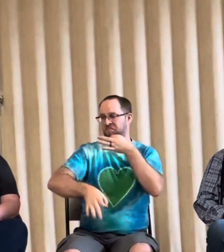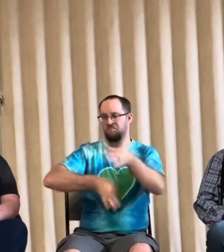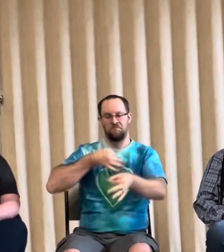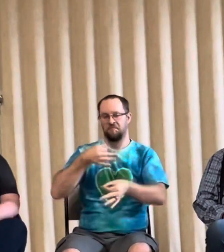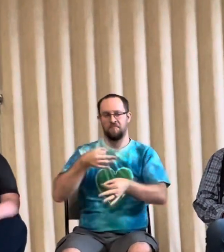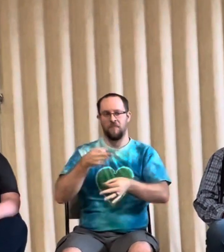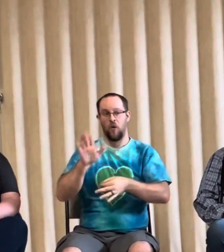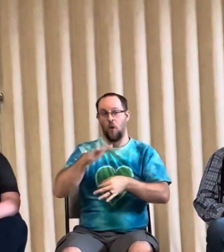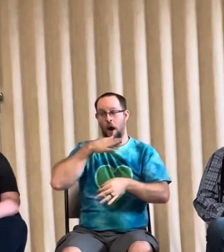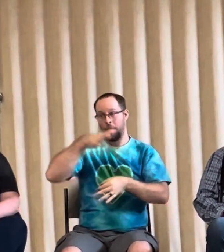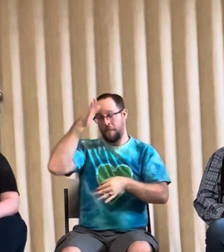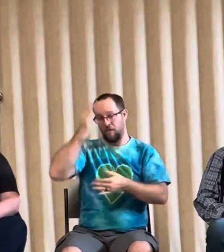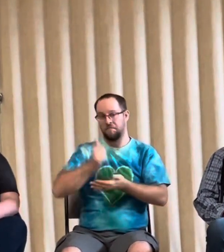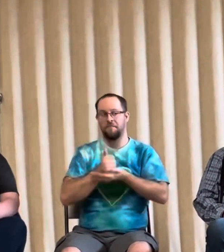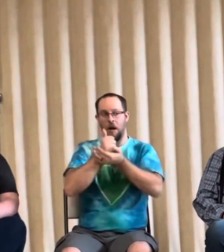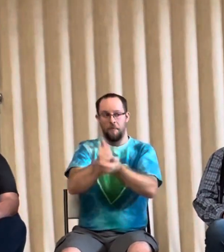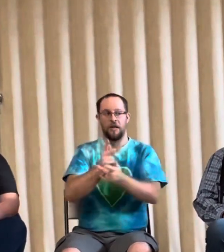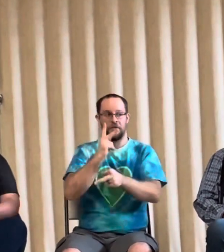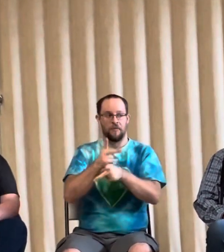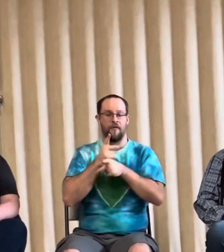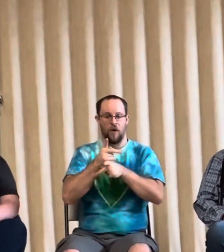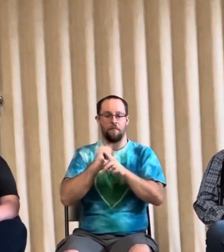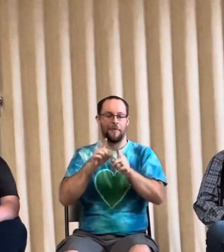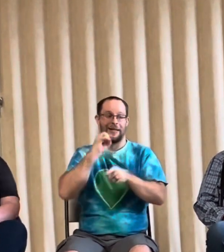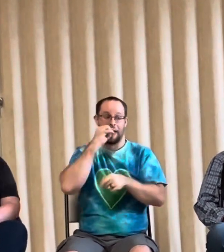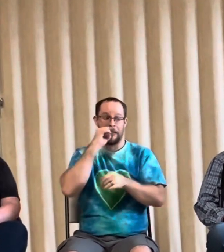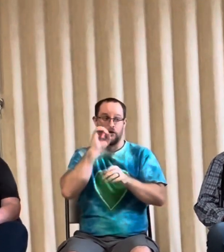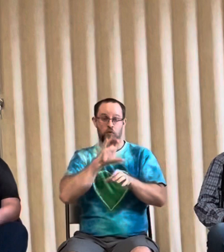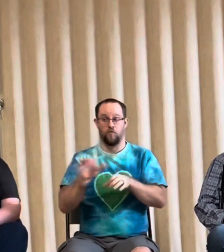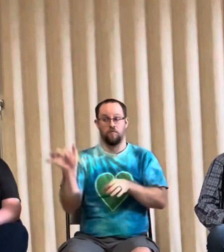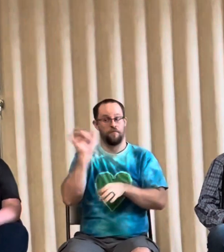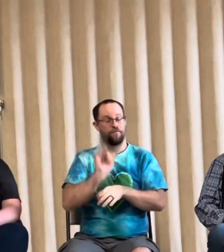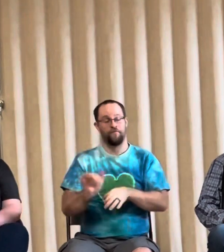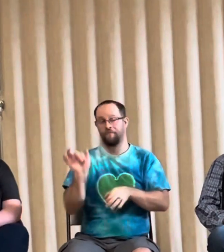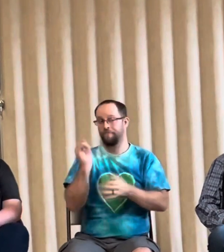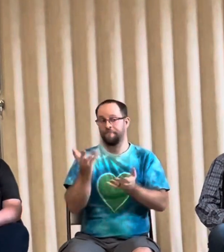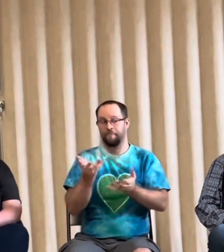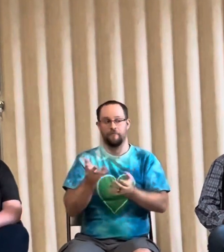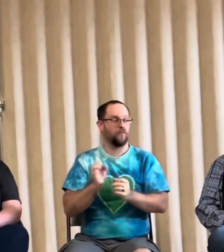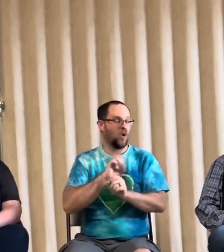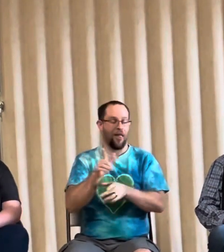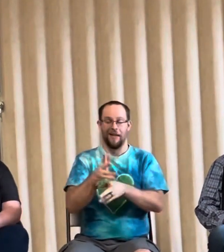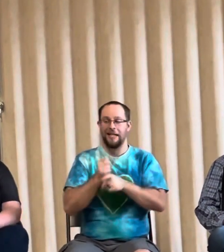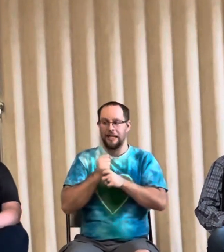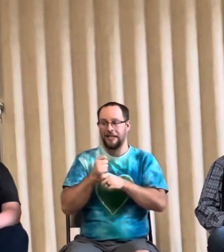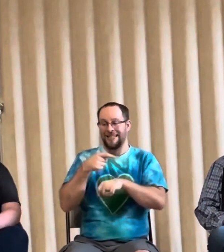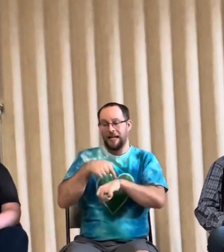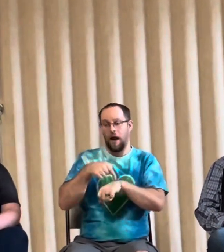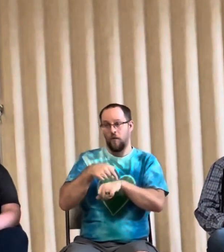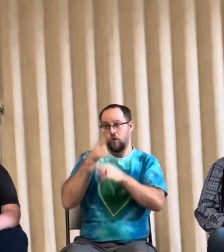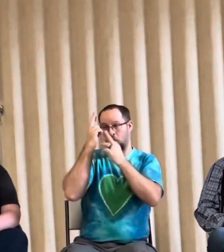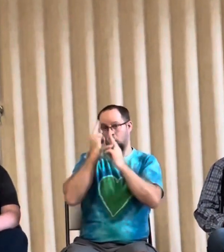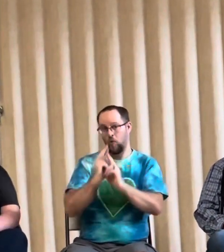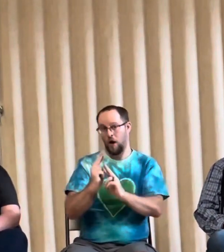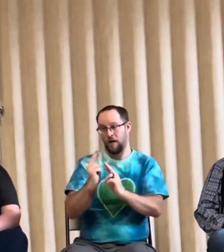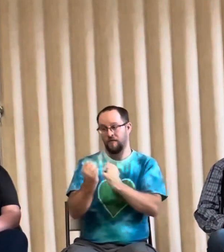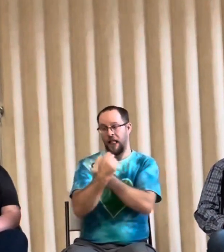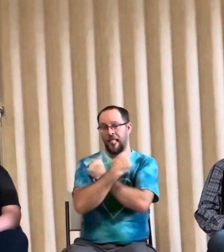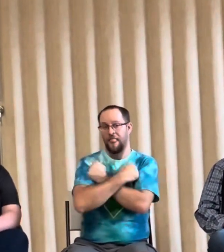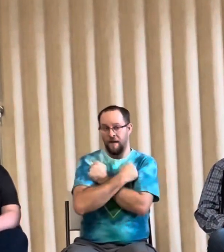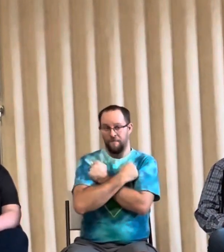Your parents help and care for you, but kids can do that too, all it takes is time, respect, and love.